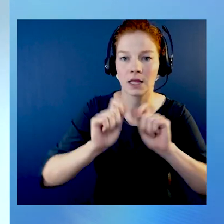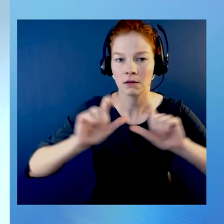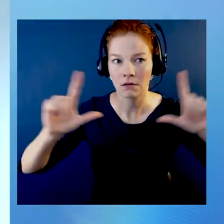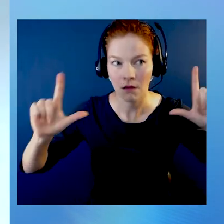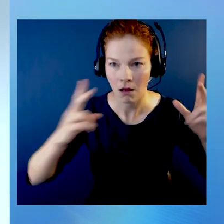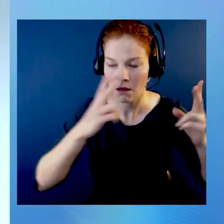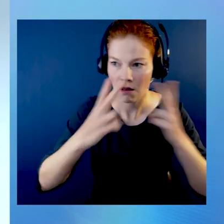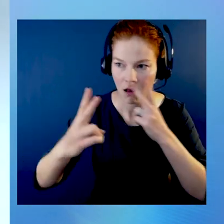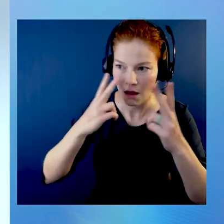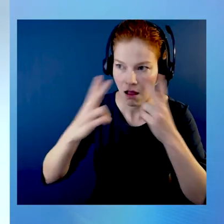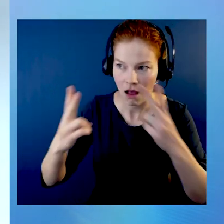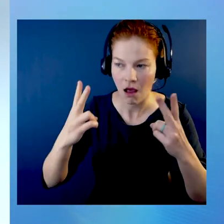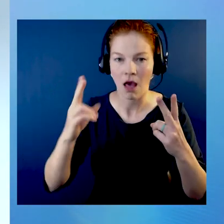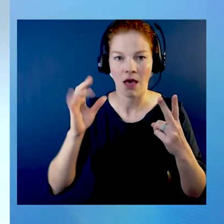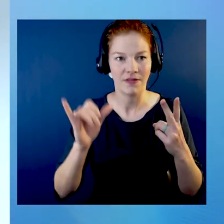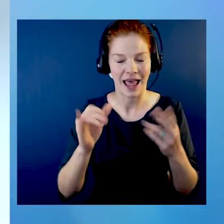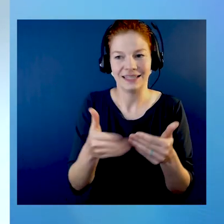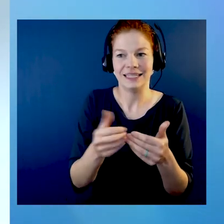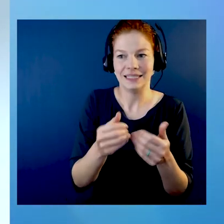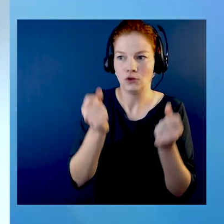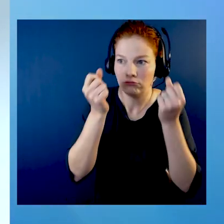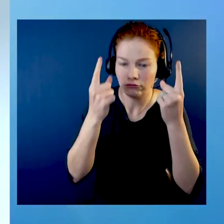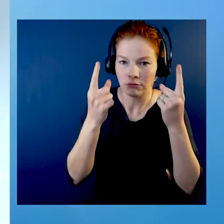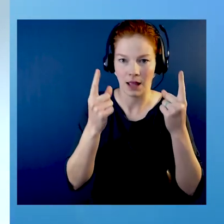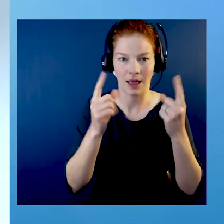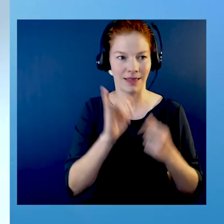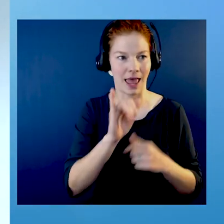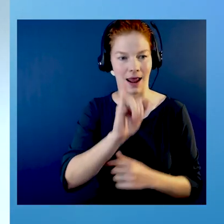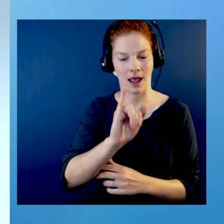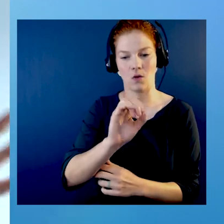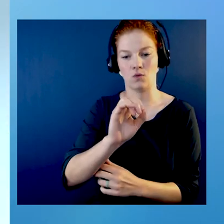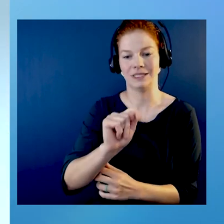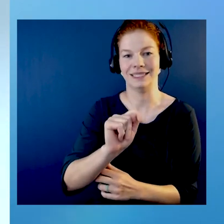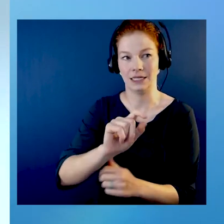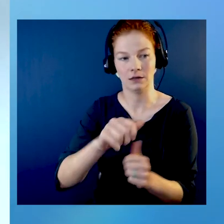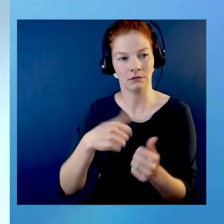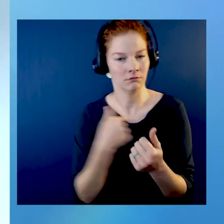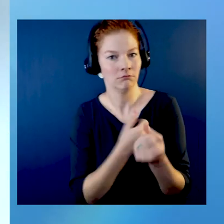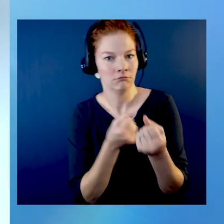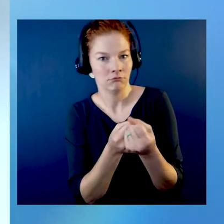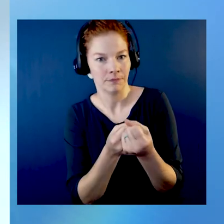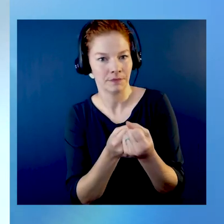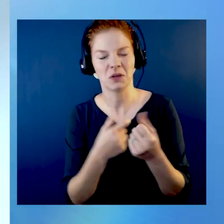that very sophisticated IoT backend. I'll just quickly keep on going from